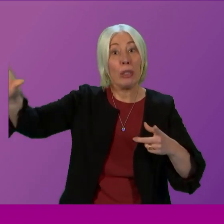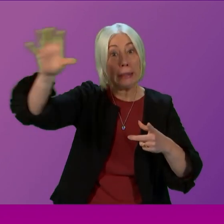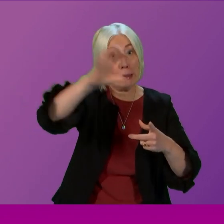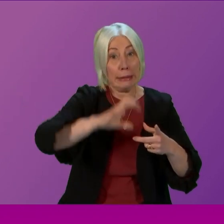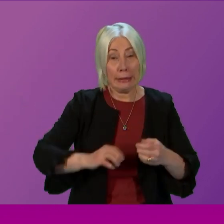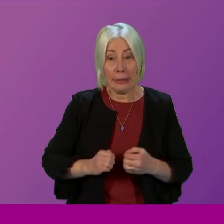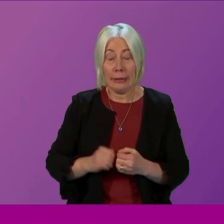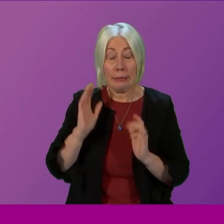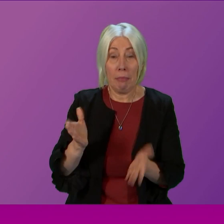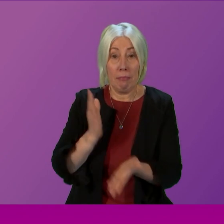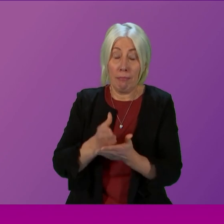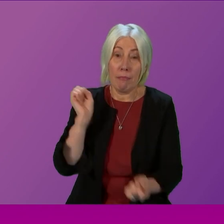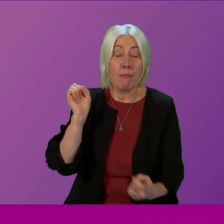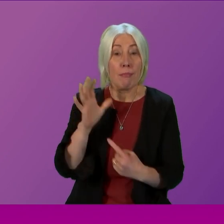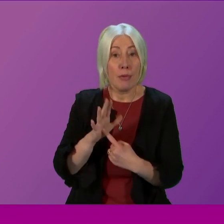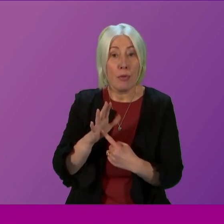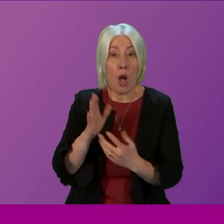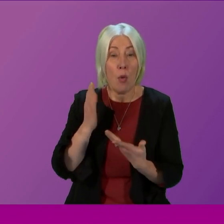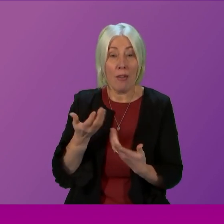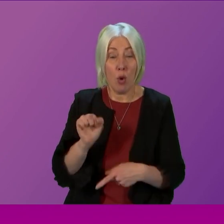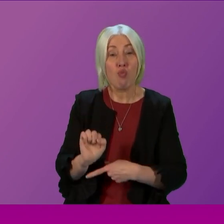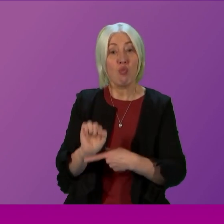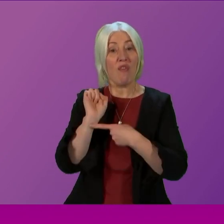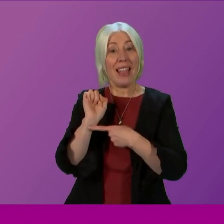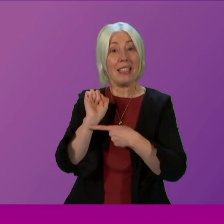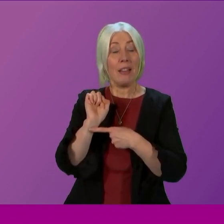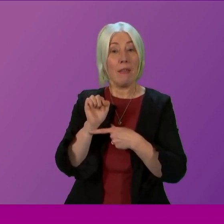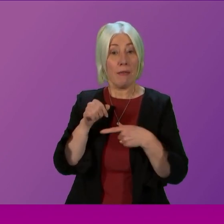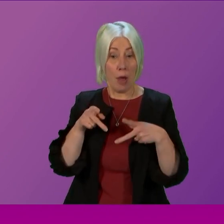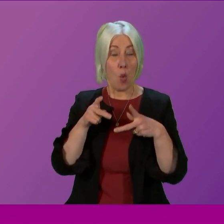It is important that we act in a preventative way as much as possible. That is why the Government